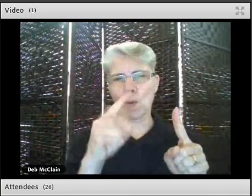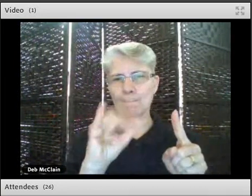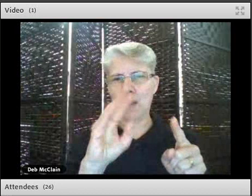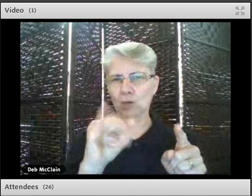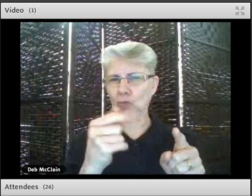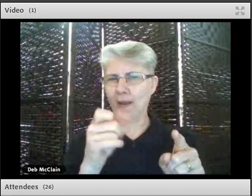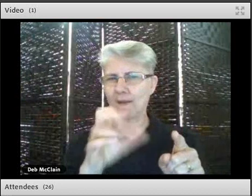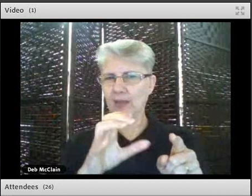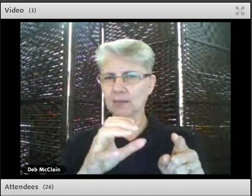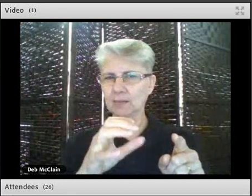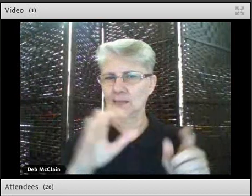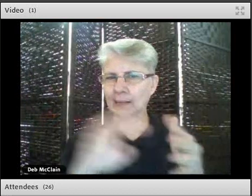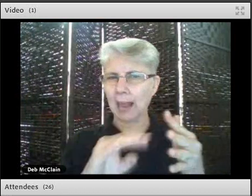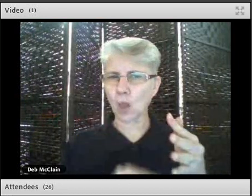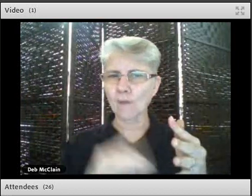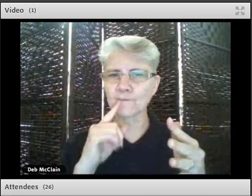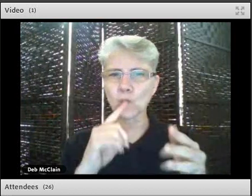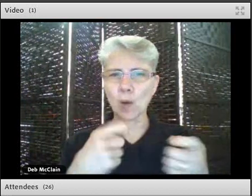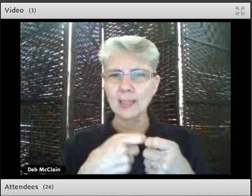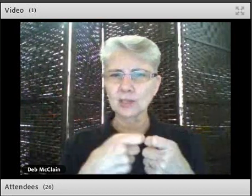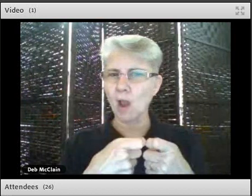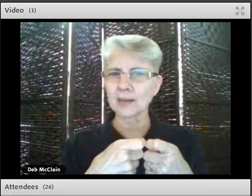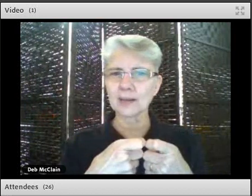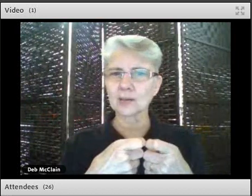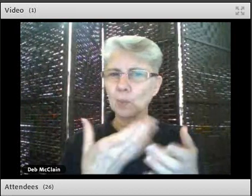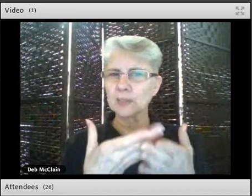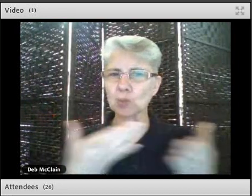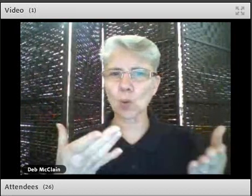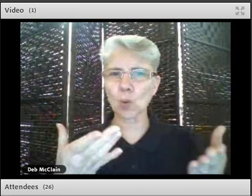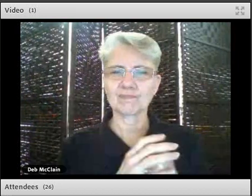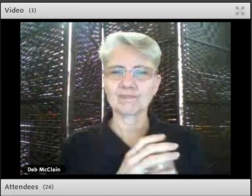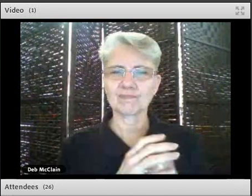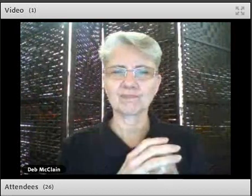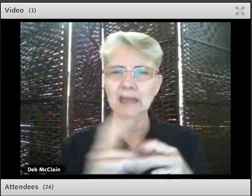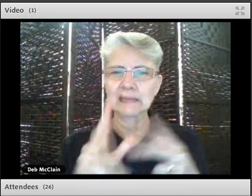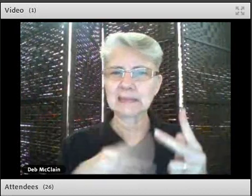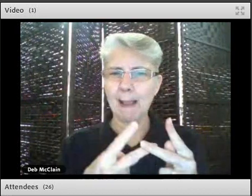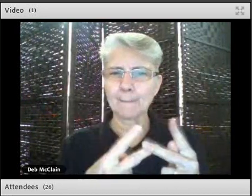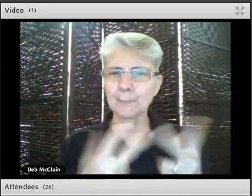the title information, the way it was presented at the time it was recorded